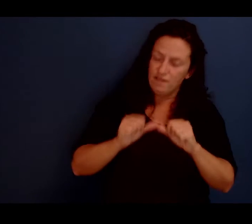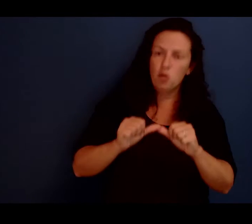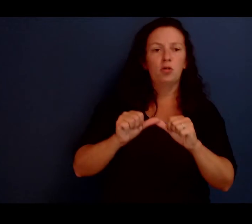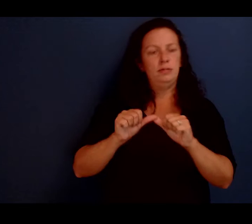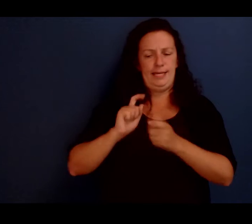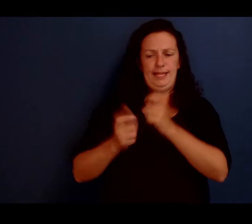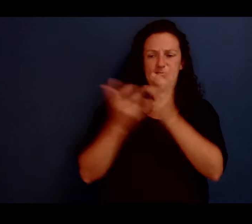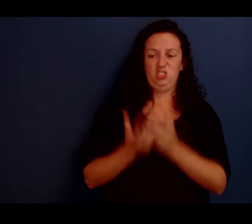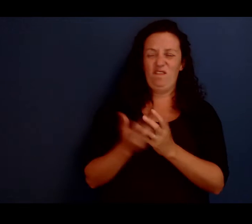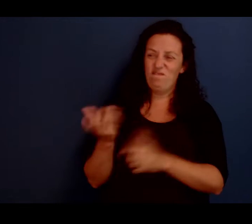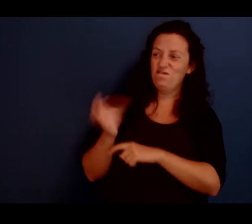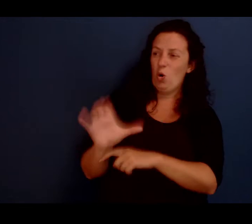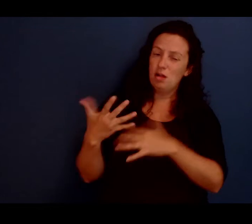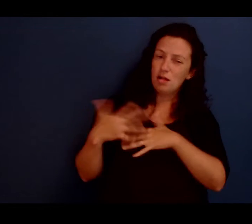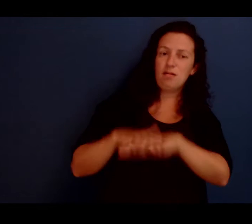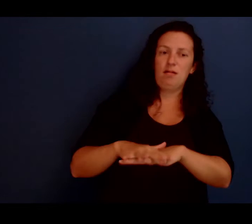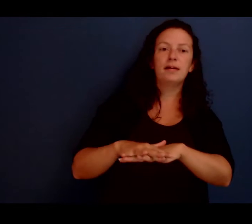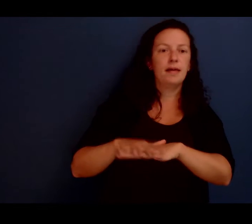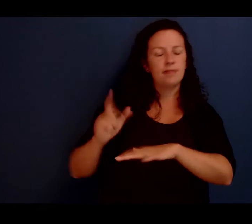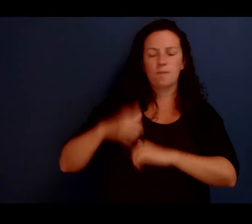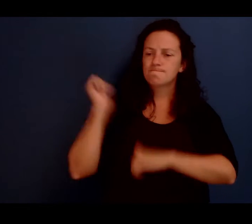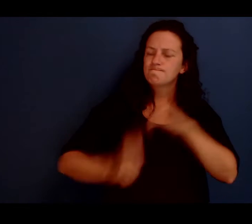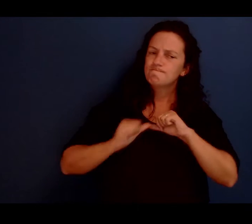forced assimilation and the resilience and creativity